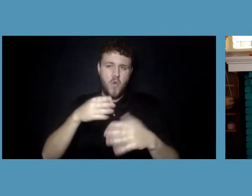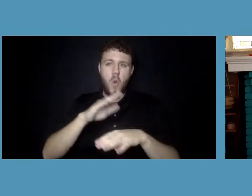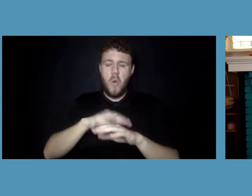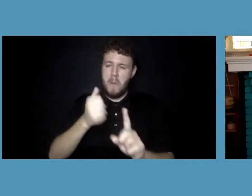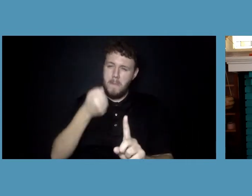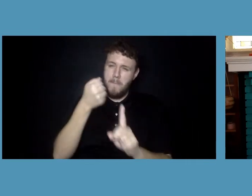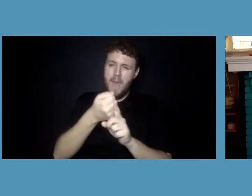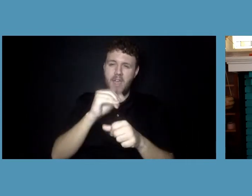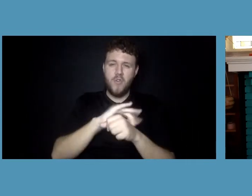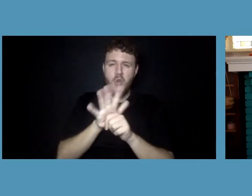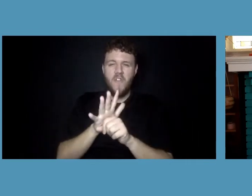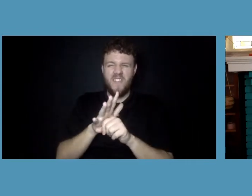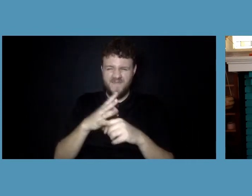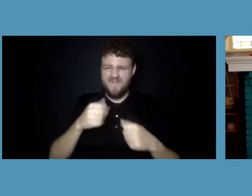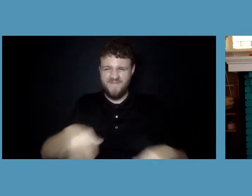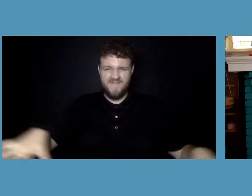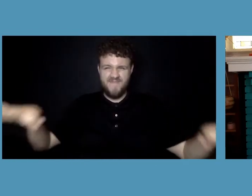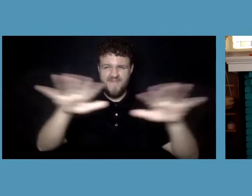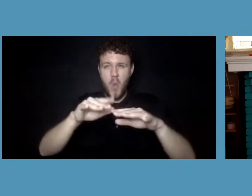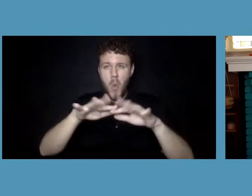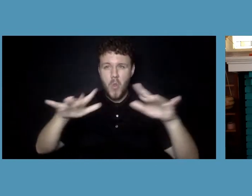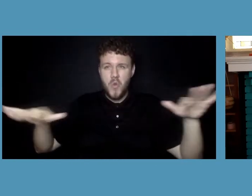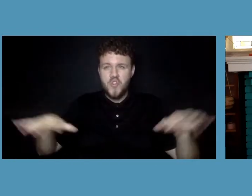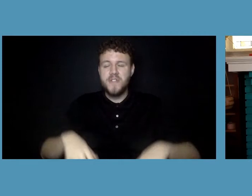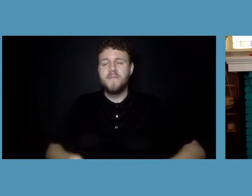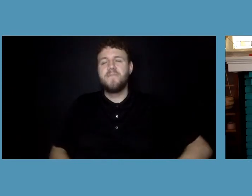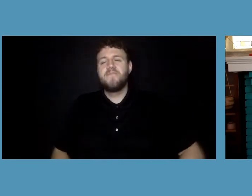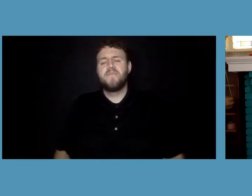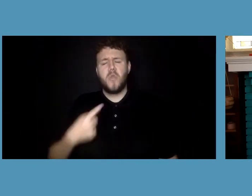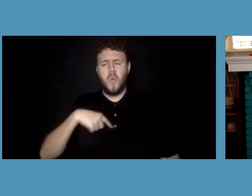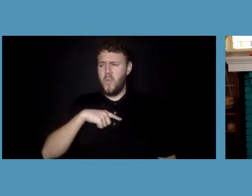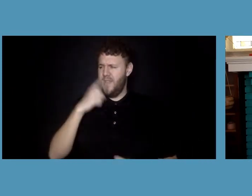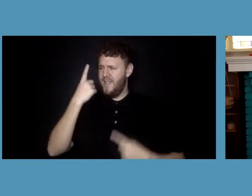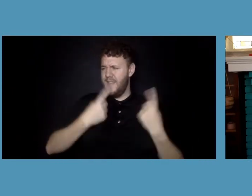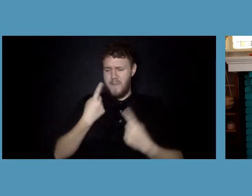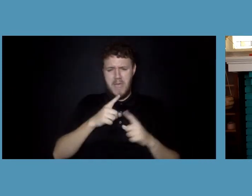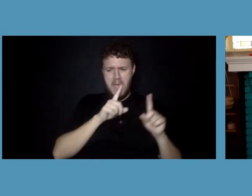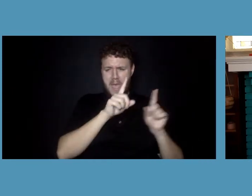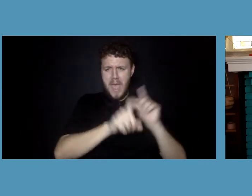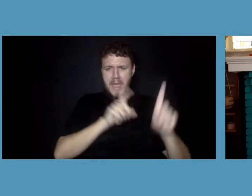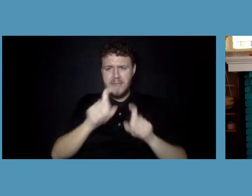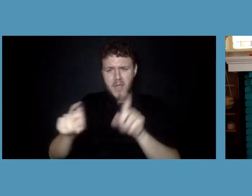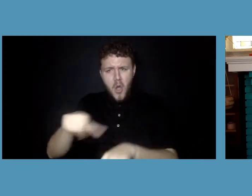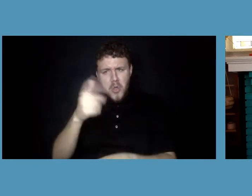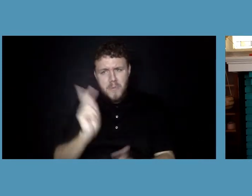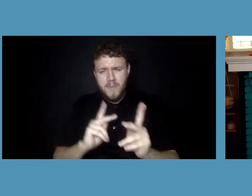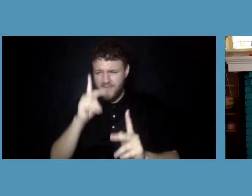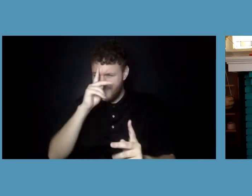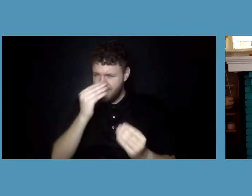inclusion and what we were thinking and asking others to think about with that accessibility